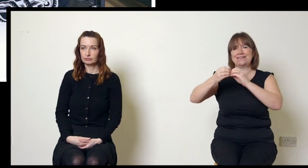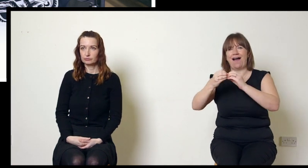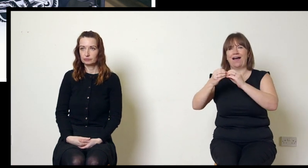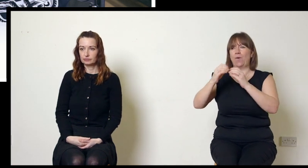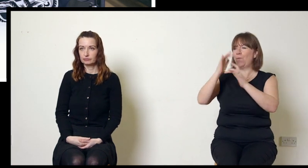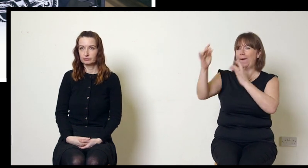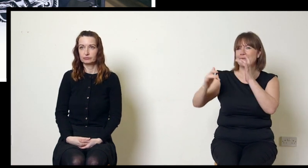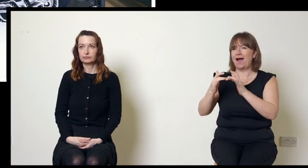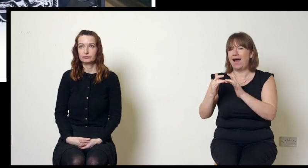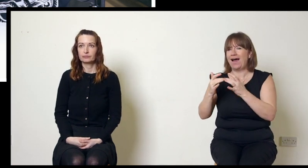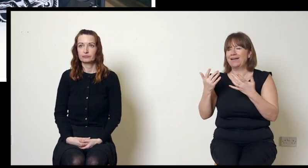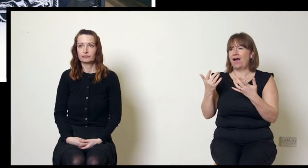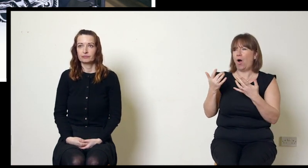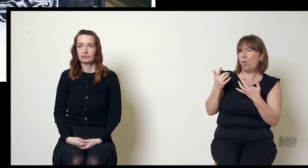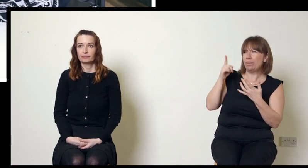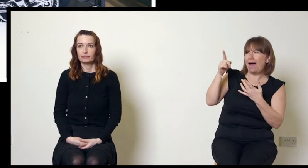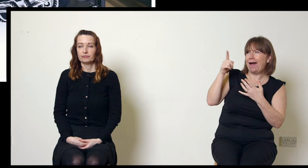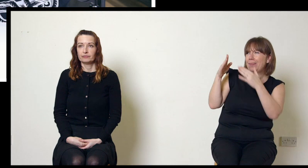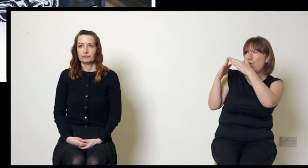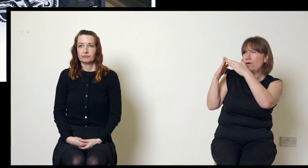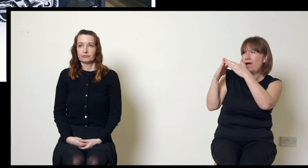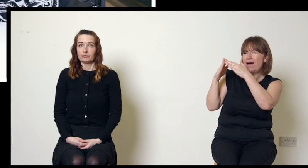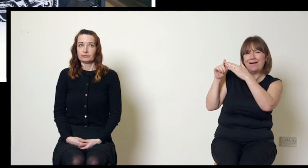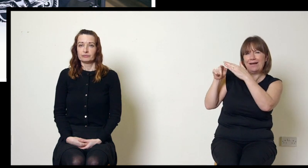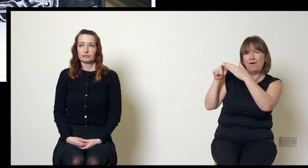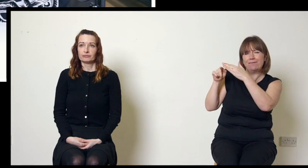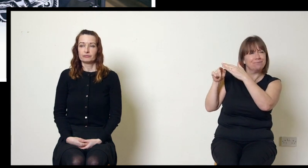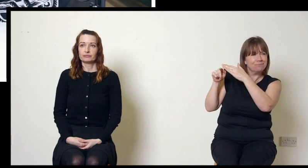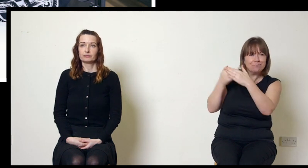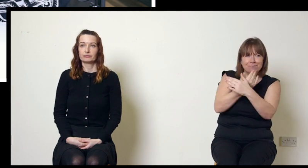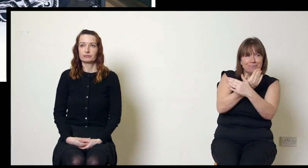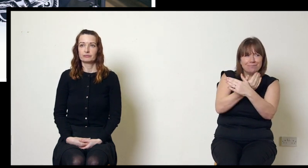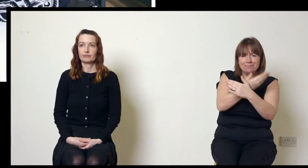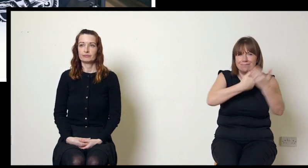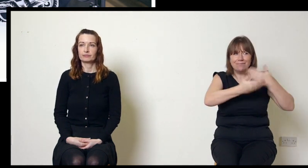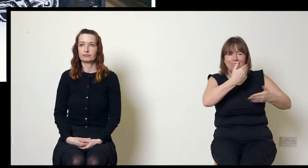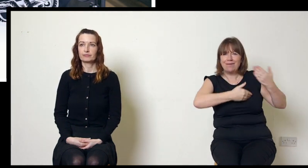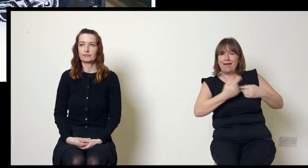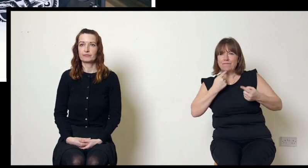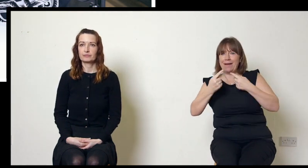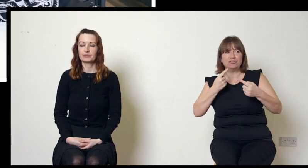not that what you call it in the corner that you click on it, it allows you. But with our new website was able to, people were able to adapt it. Yeah.